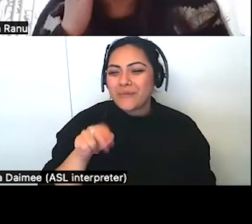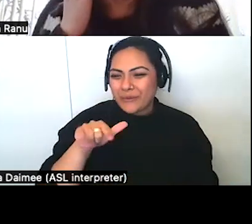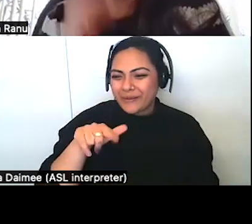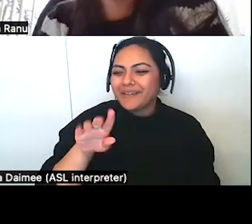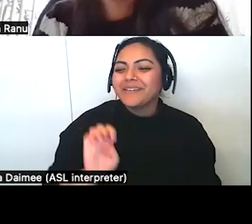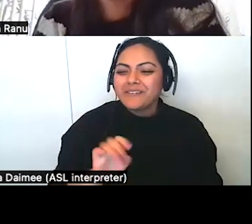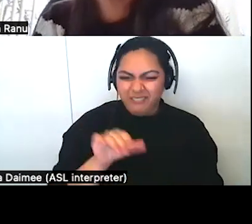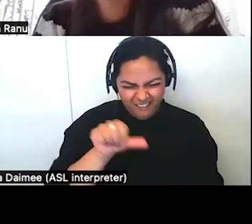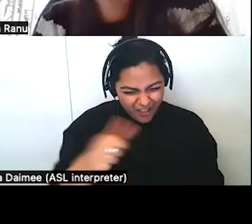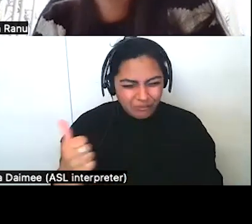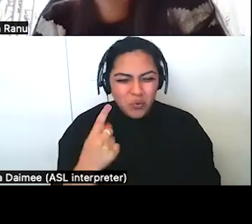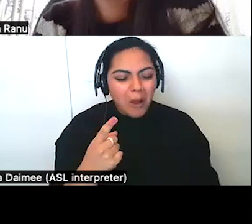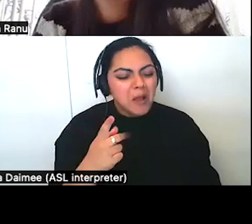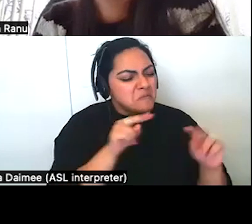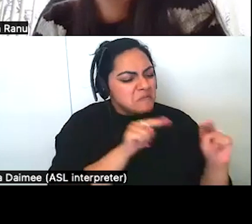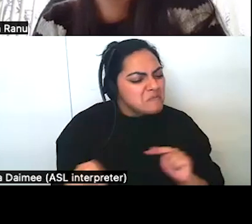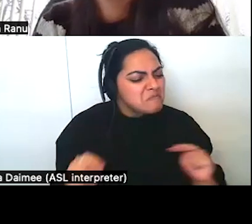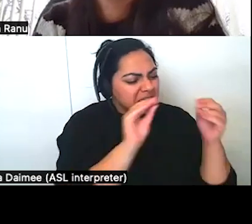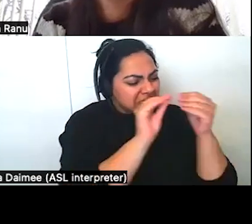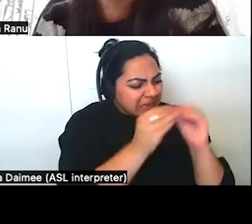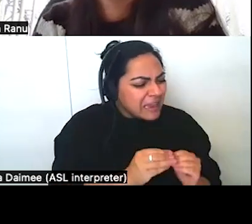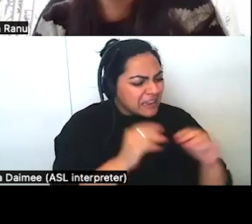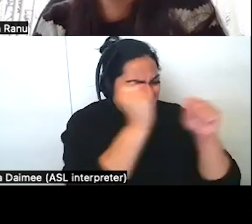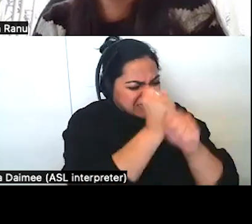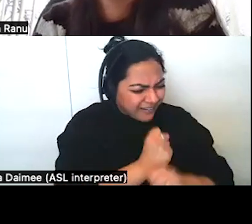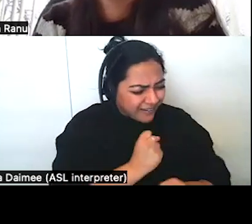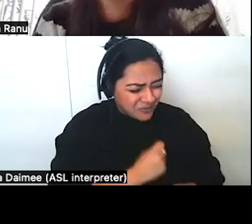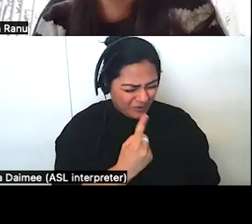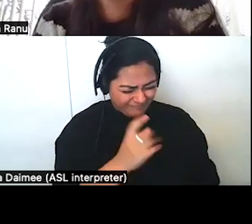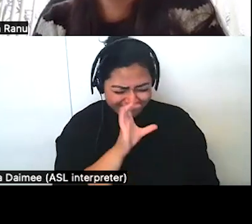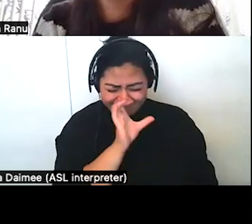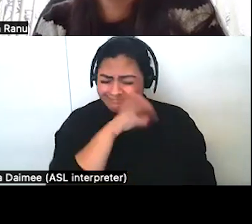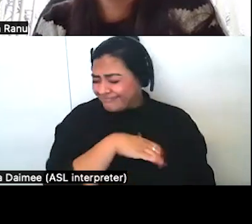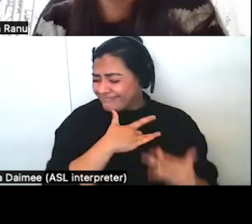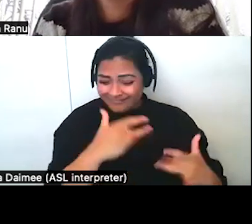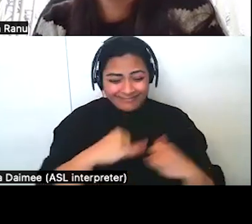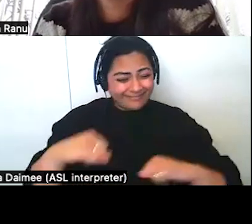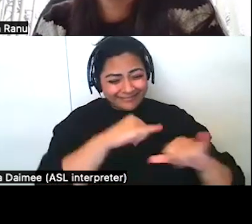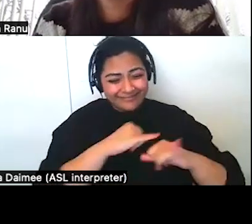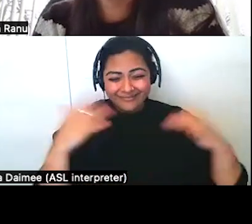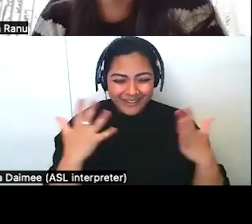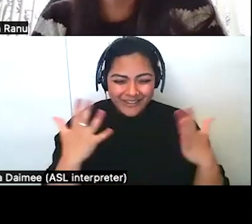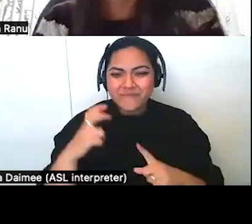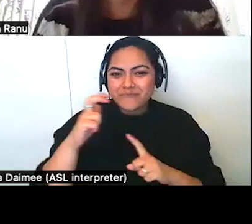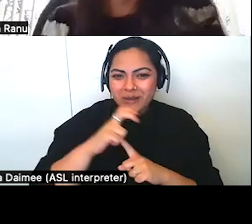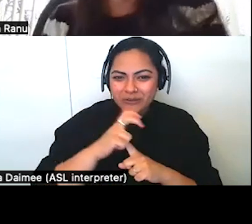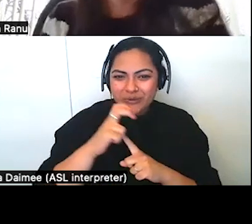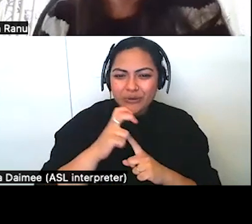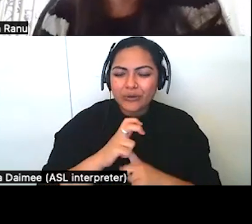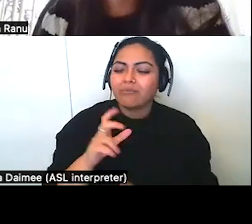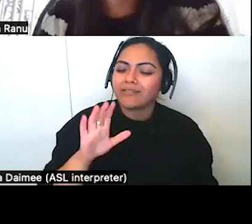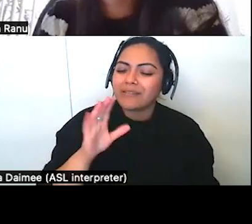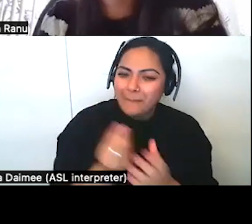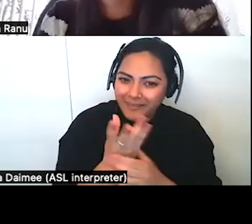the data over the last couple of years, and that's mushrooms, the plant, not the drug. So, in this